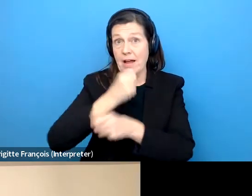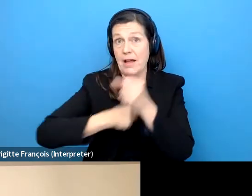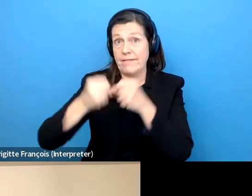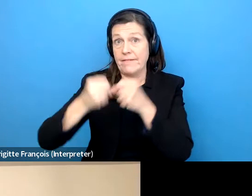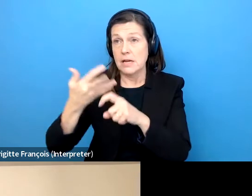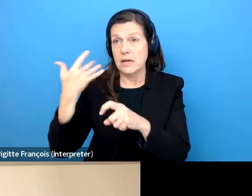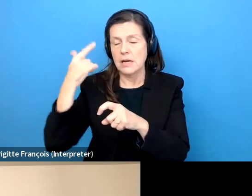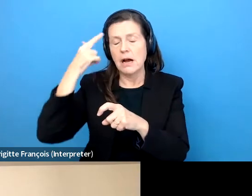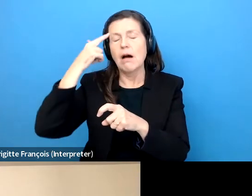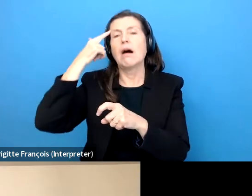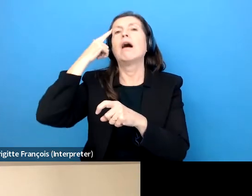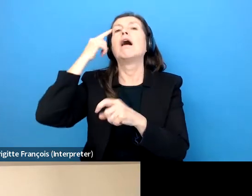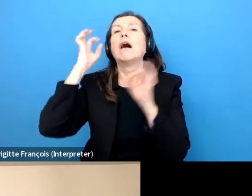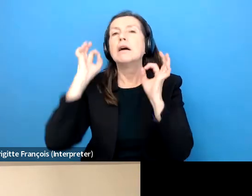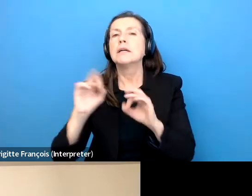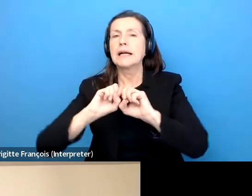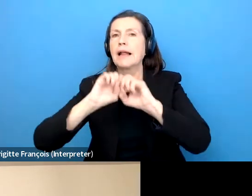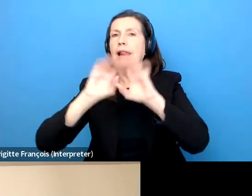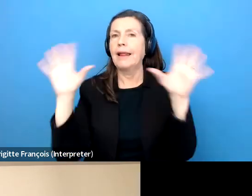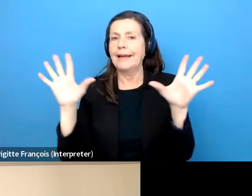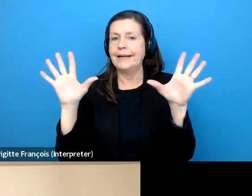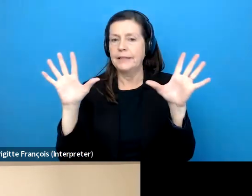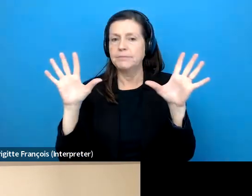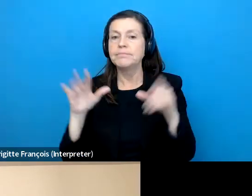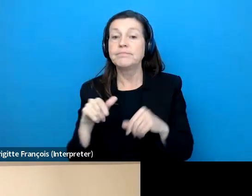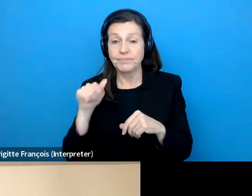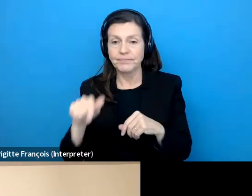when states parties during the constructive dialogues,